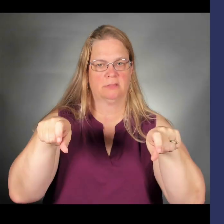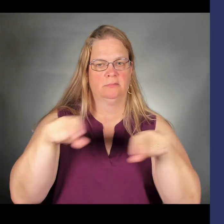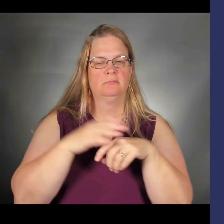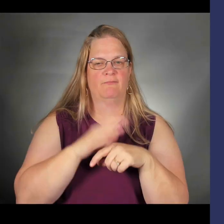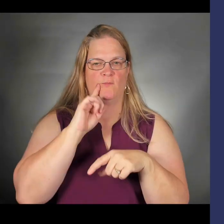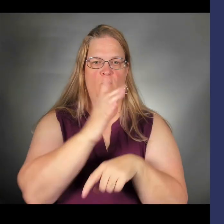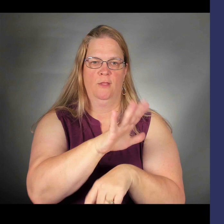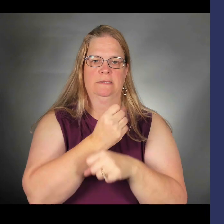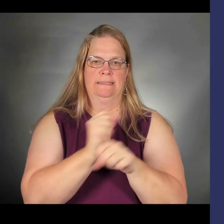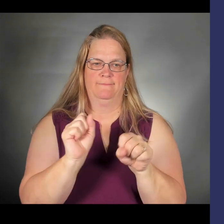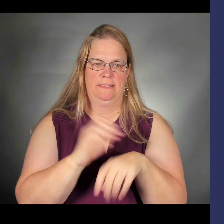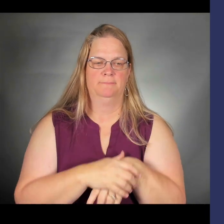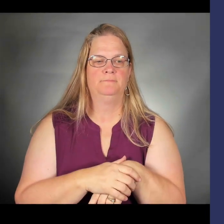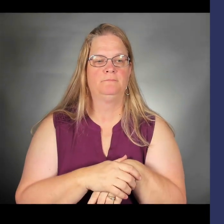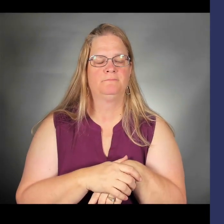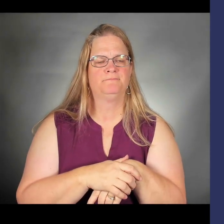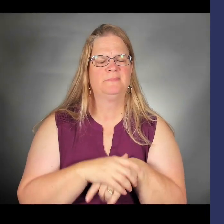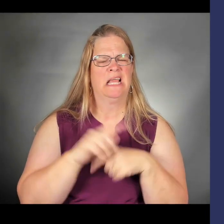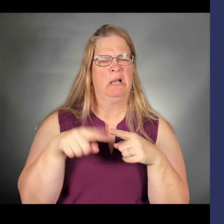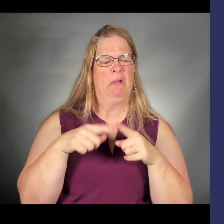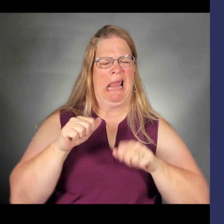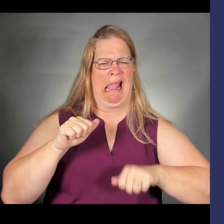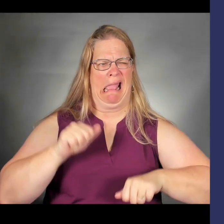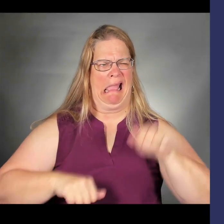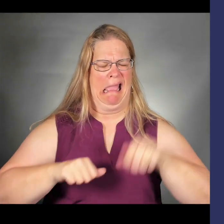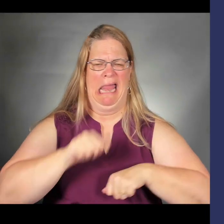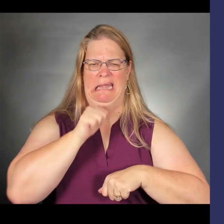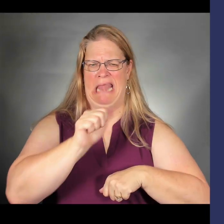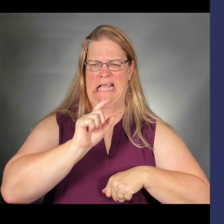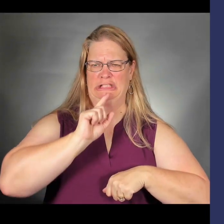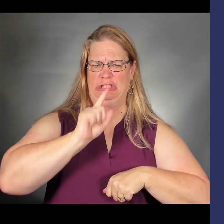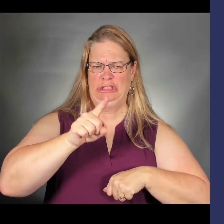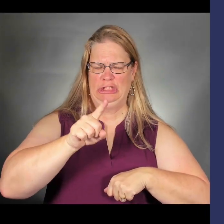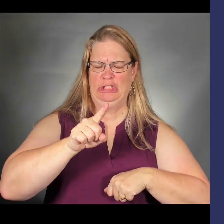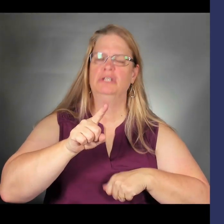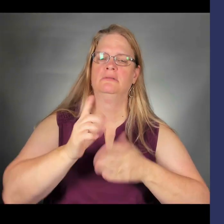there is no confidentiality to maintain because of their life safety.